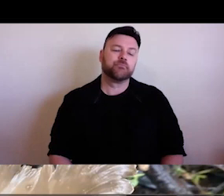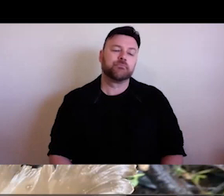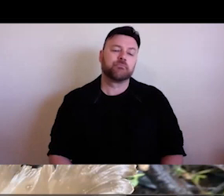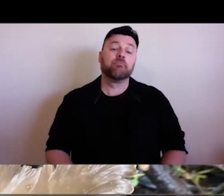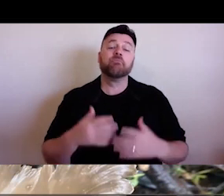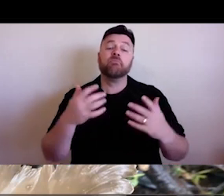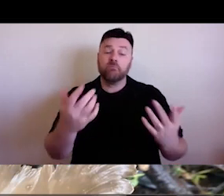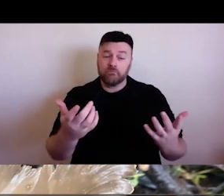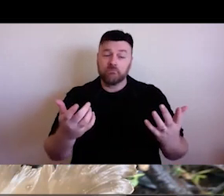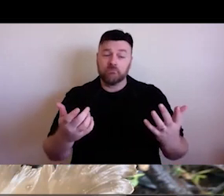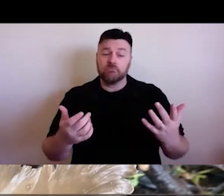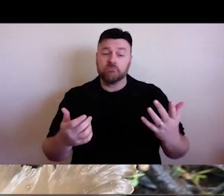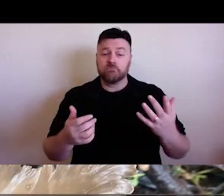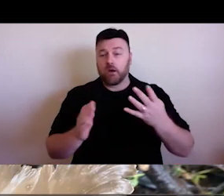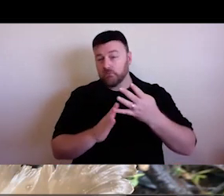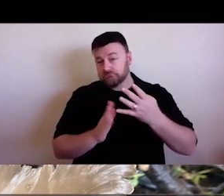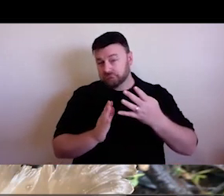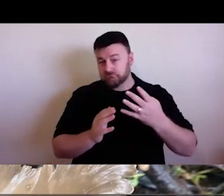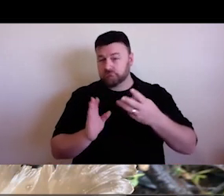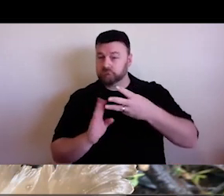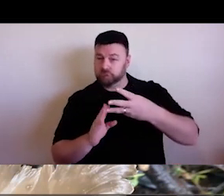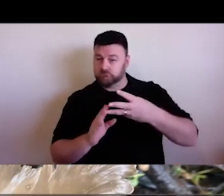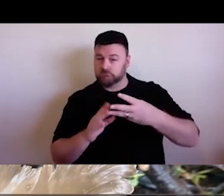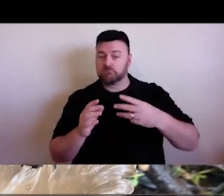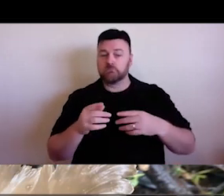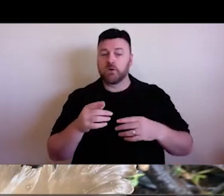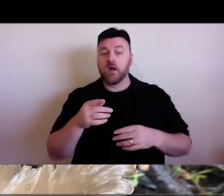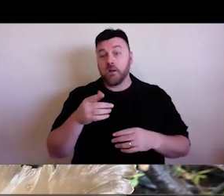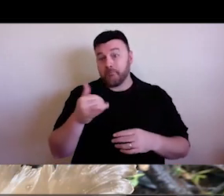thinking about and has been perhaps, particularly, noisy - hence, why